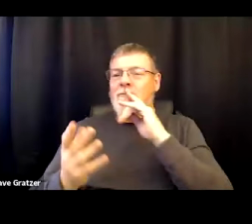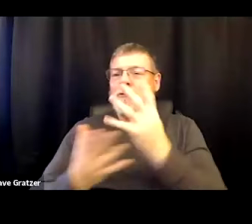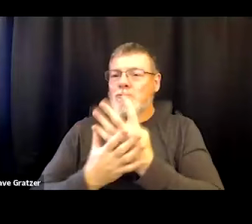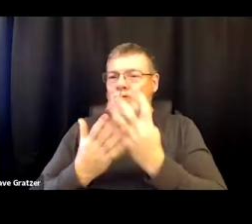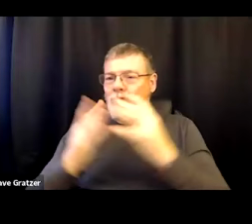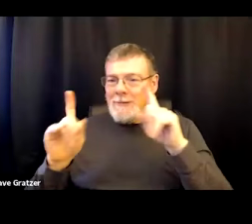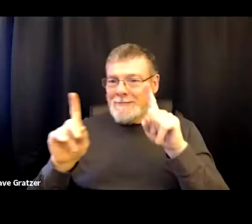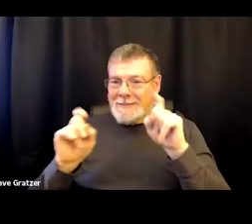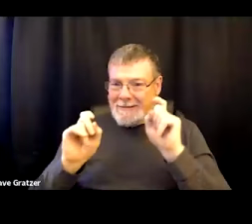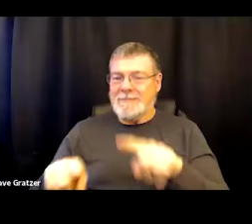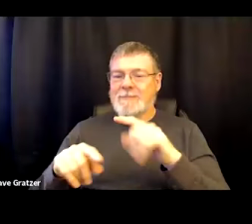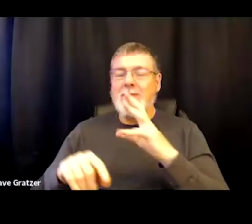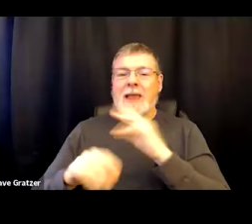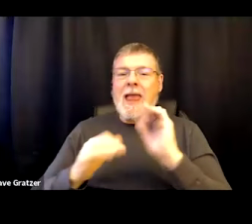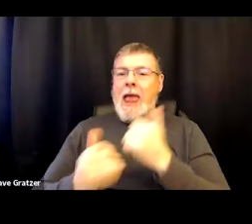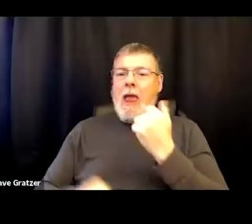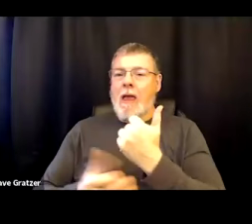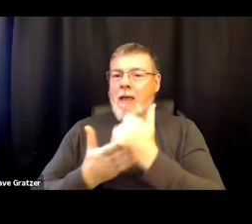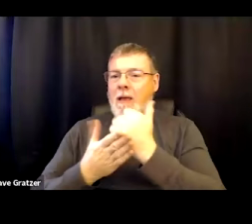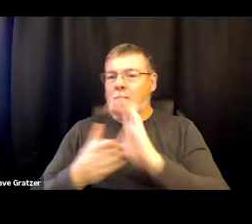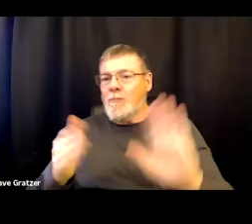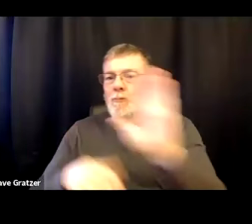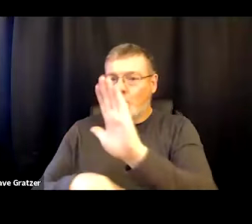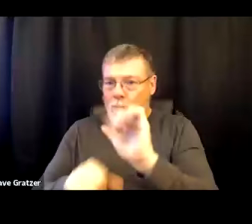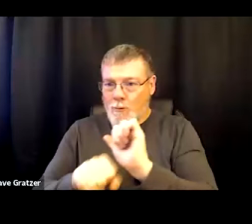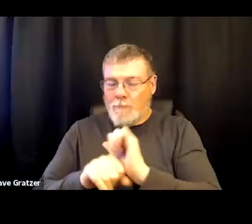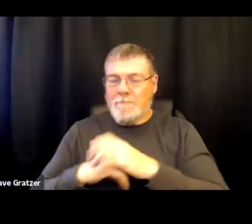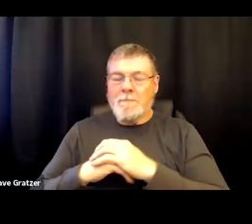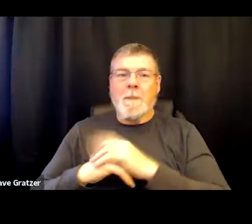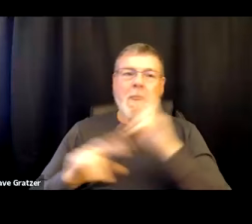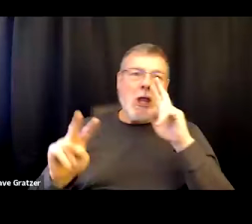and how that can be helpful in your work. We'll look at the different types